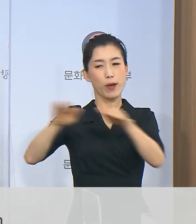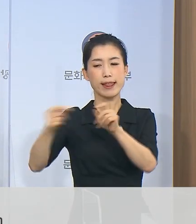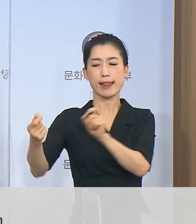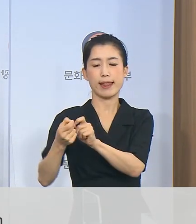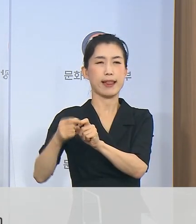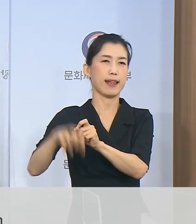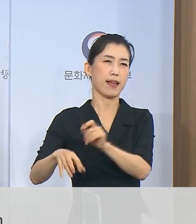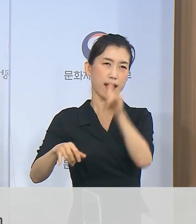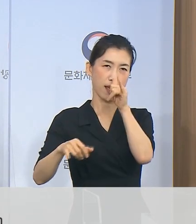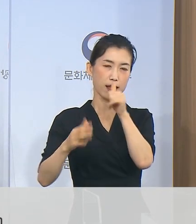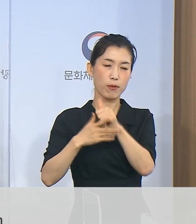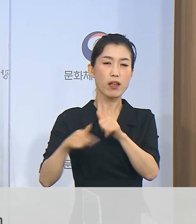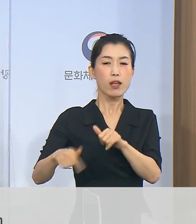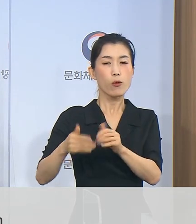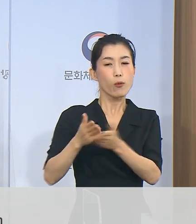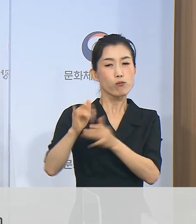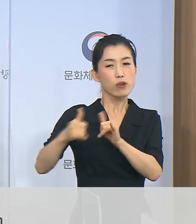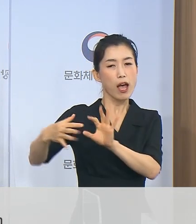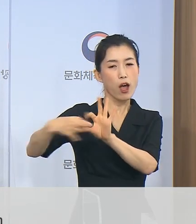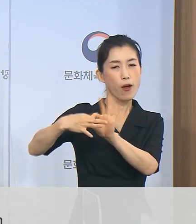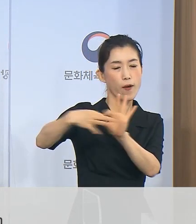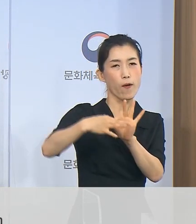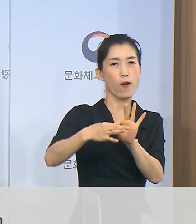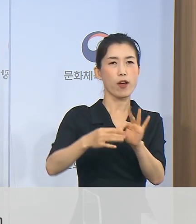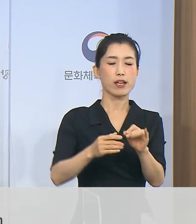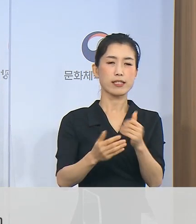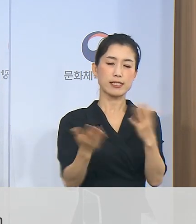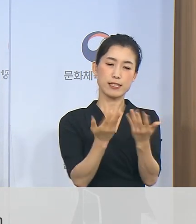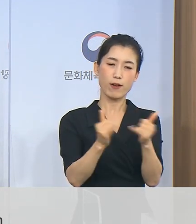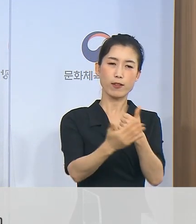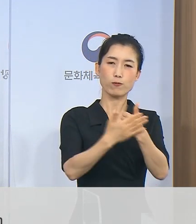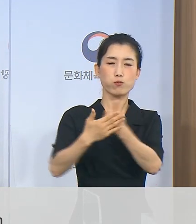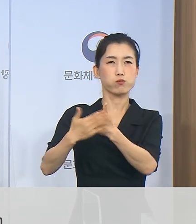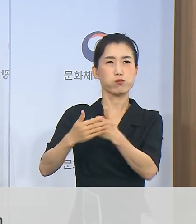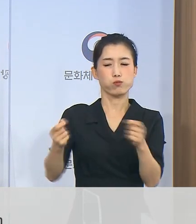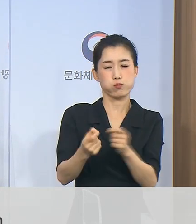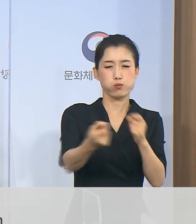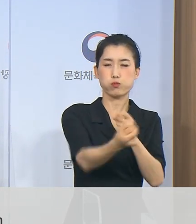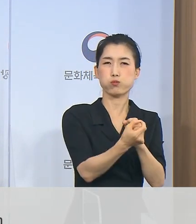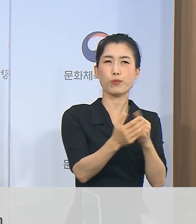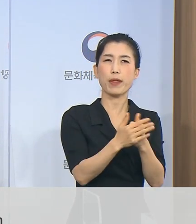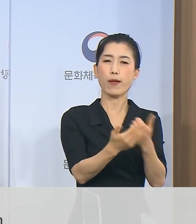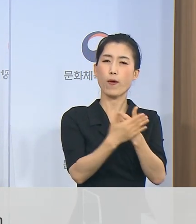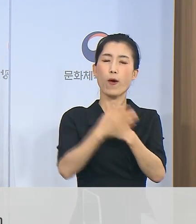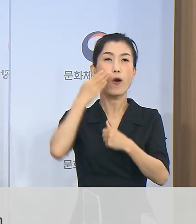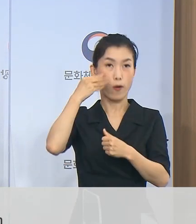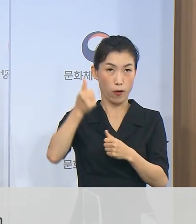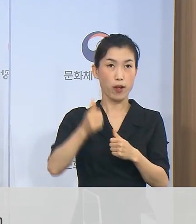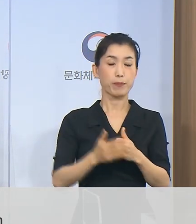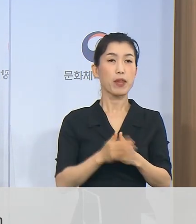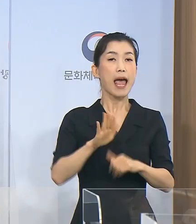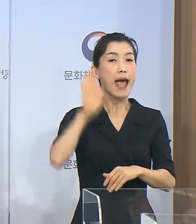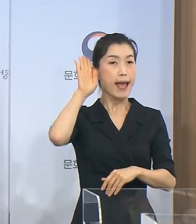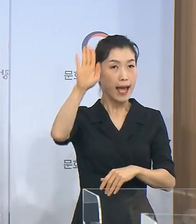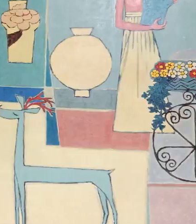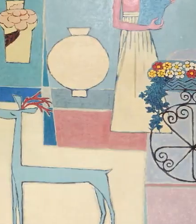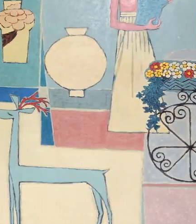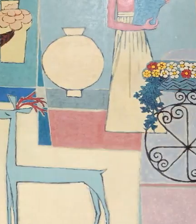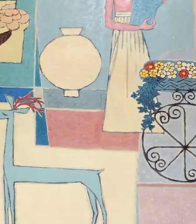new cultural hub where we can expect active interaction and cooperation with related areas and boost the synergy from it."